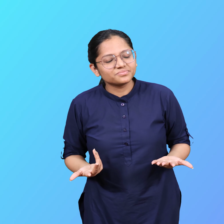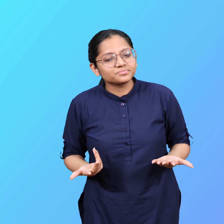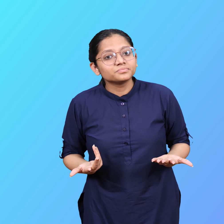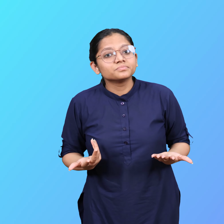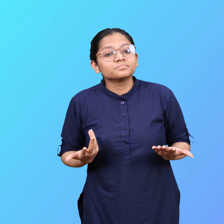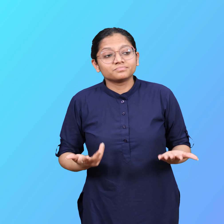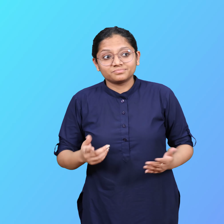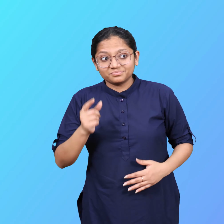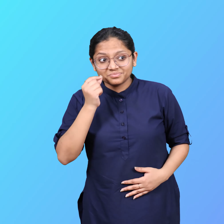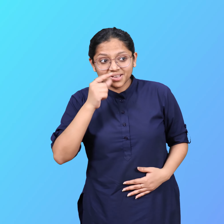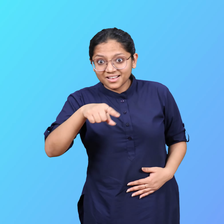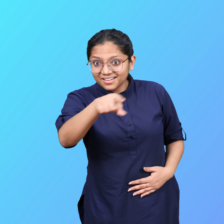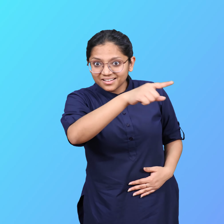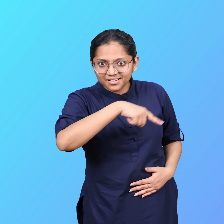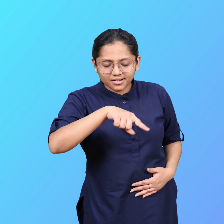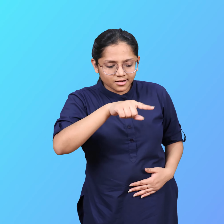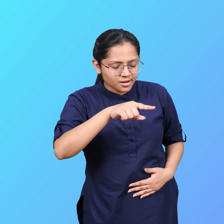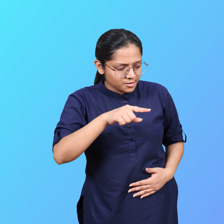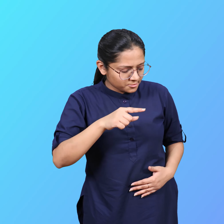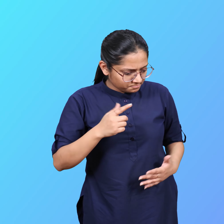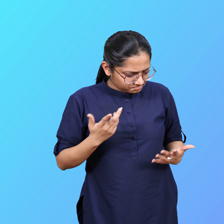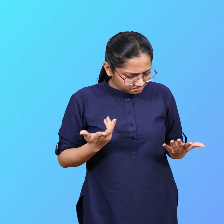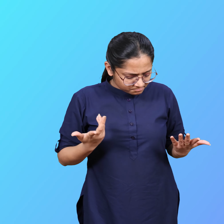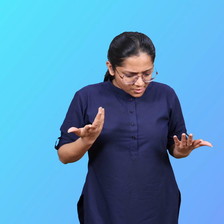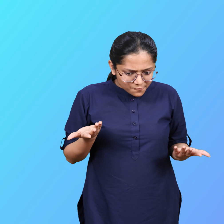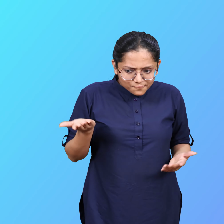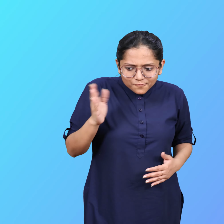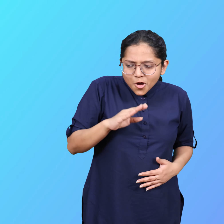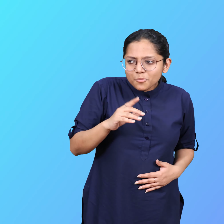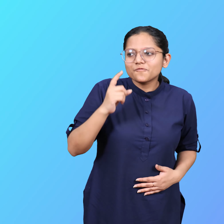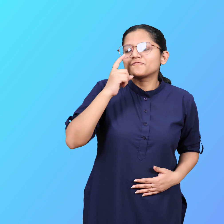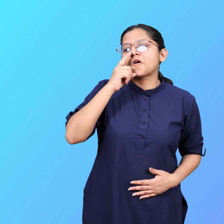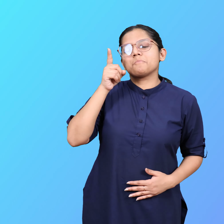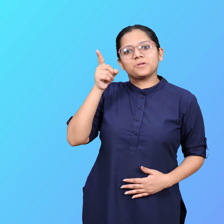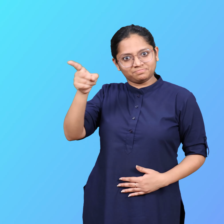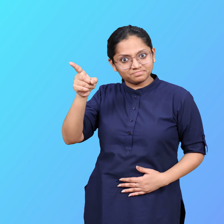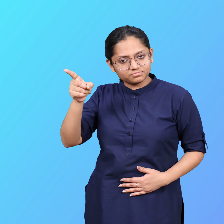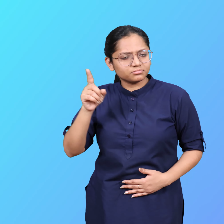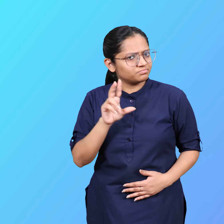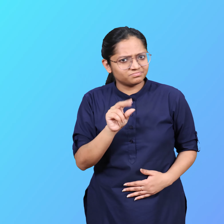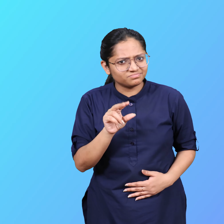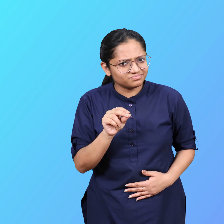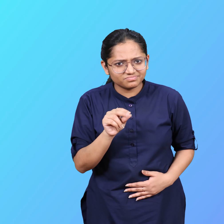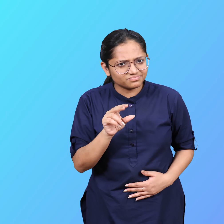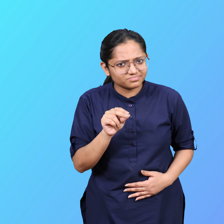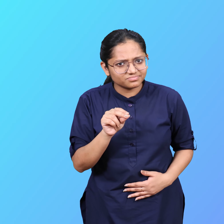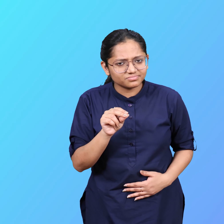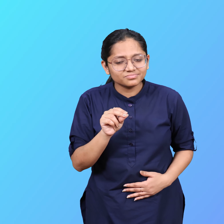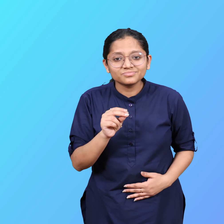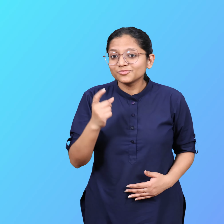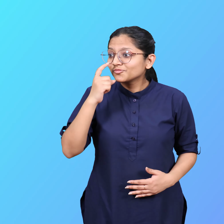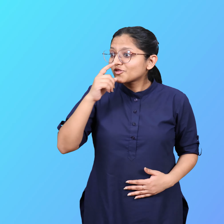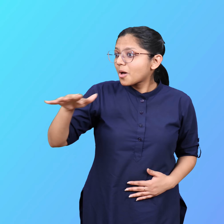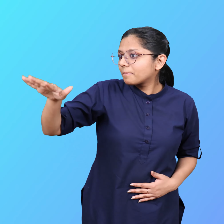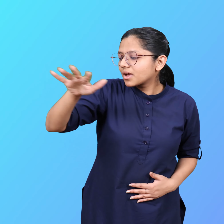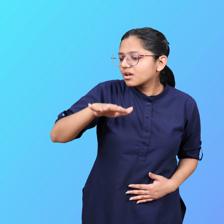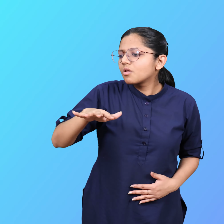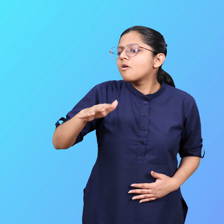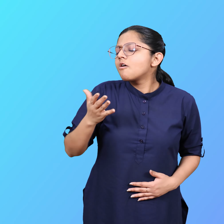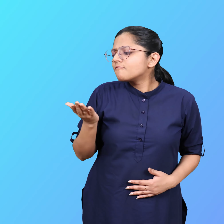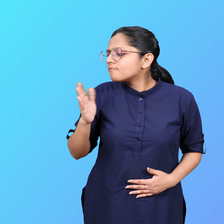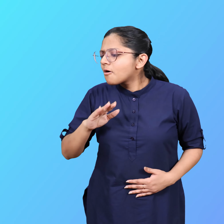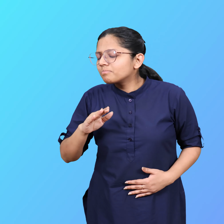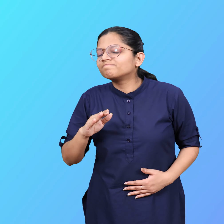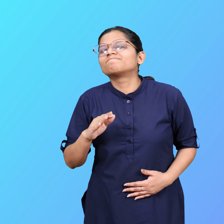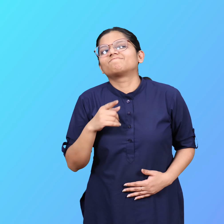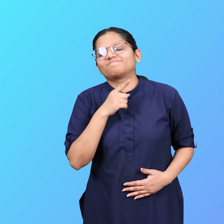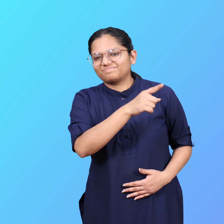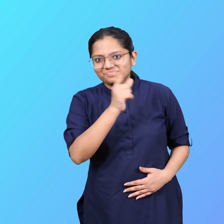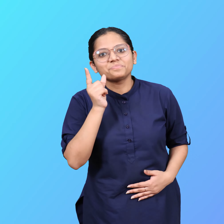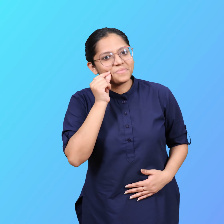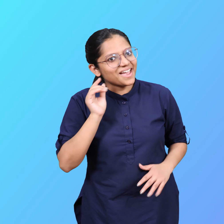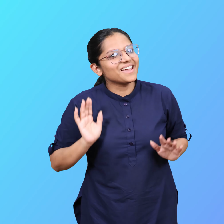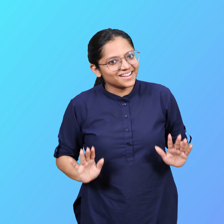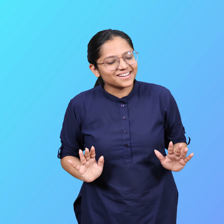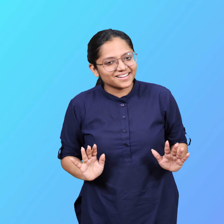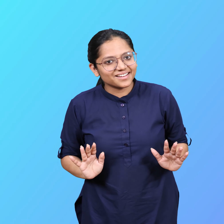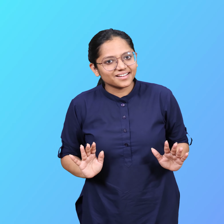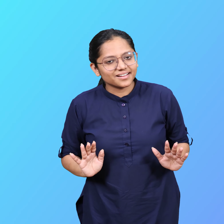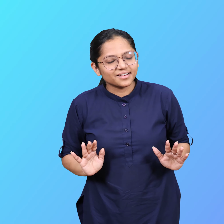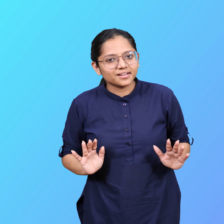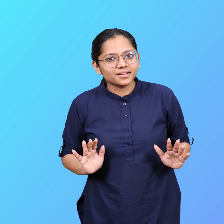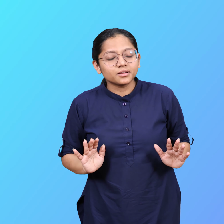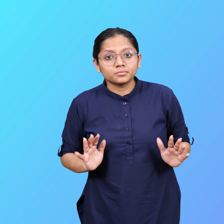Man did not come from woman. Woman came from man.